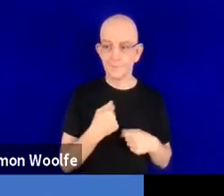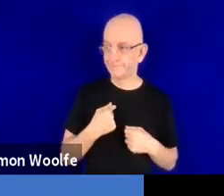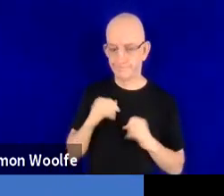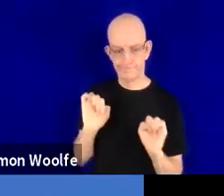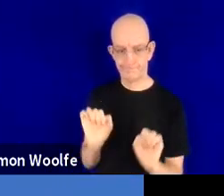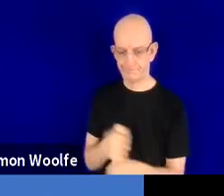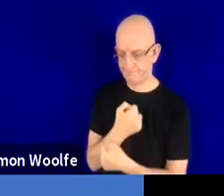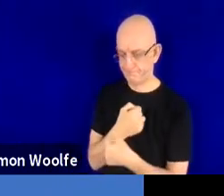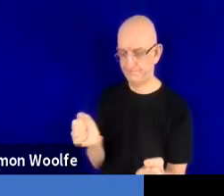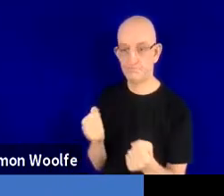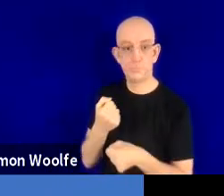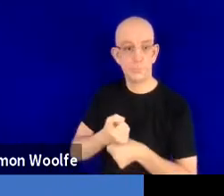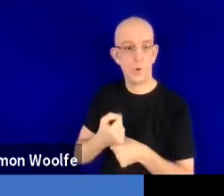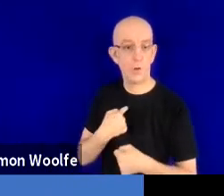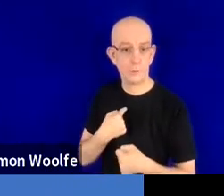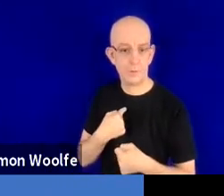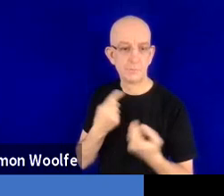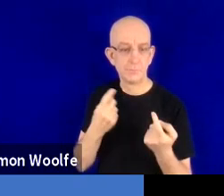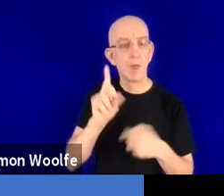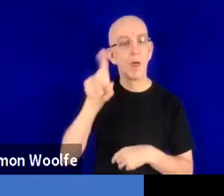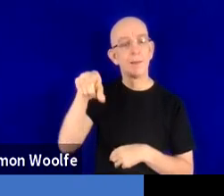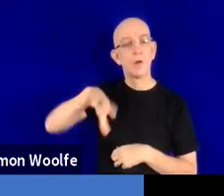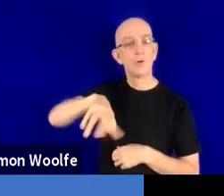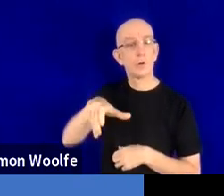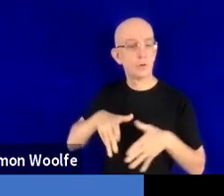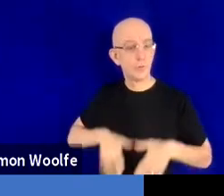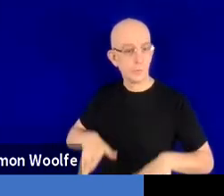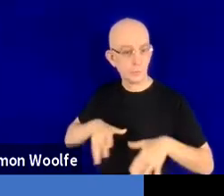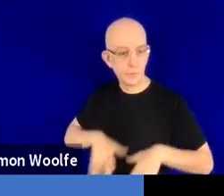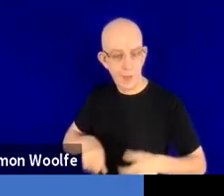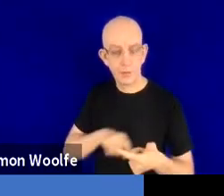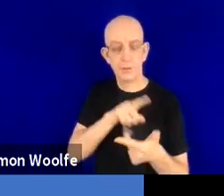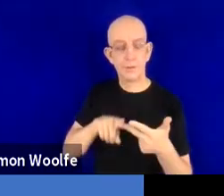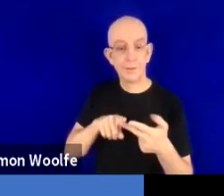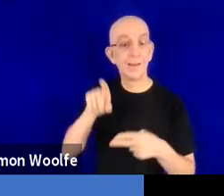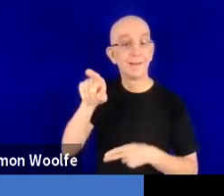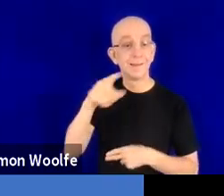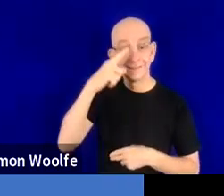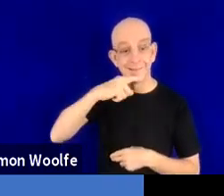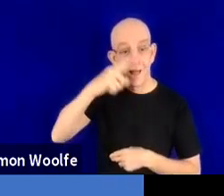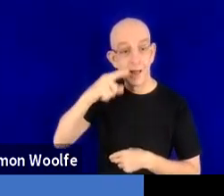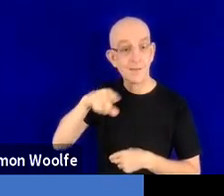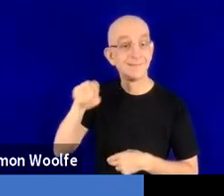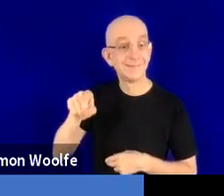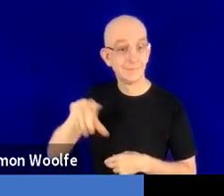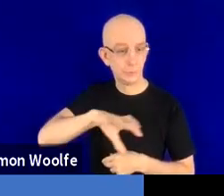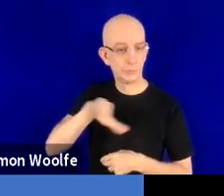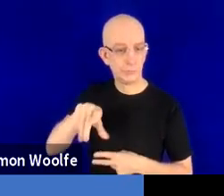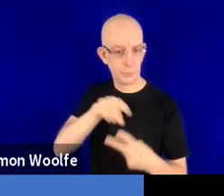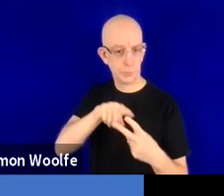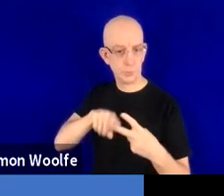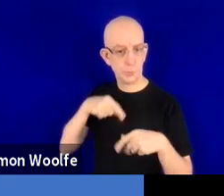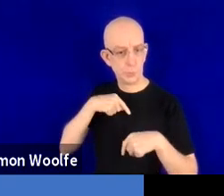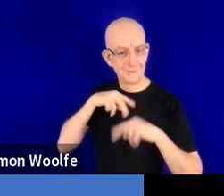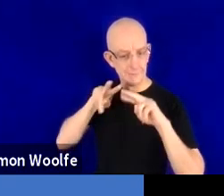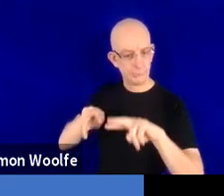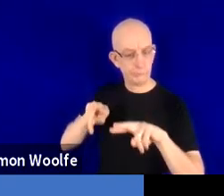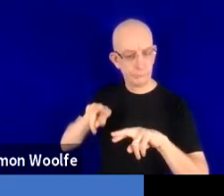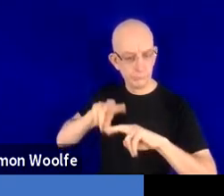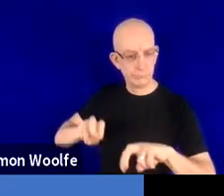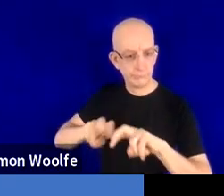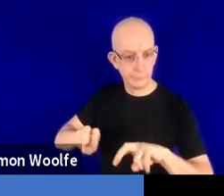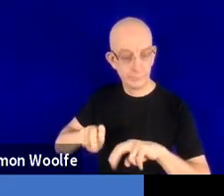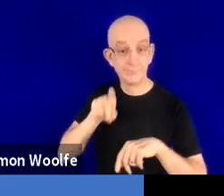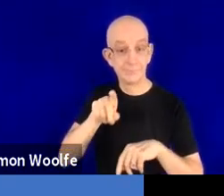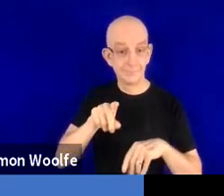many of the schemes are means tested, targeted the poorest, which creates additional barriers to accessing these schemes and results